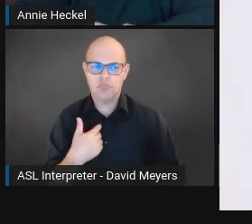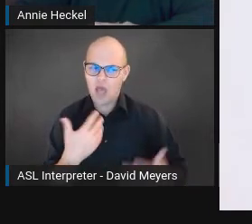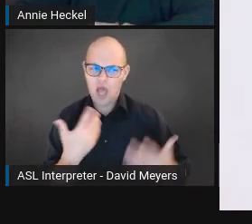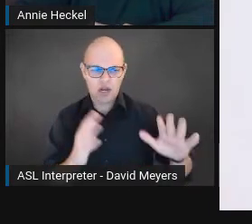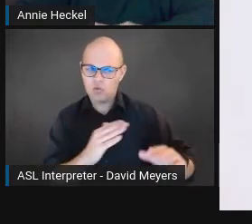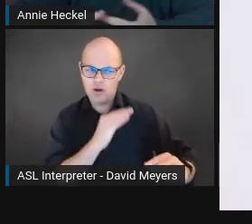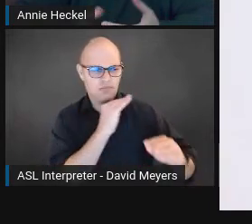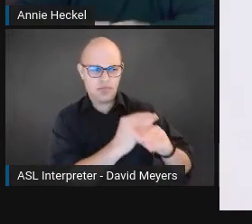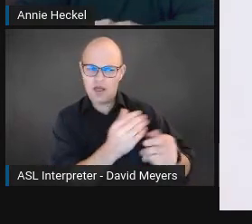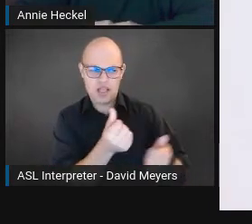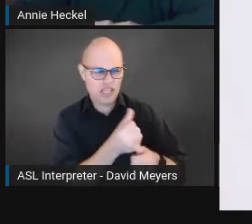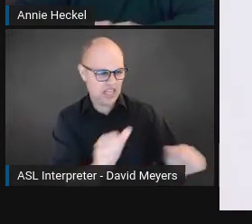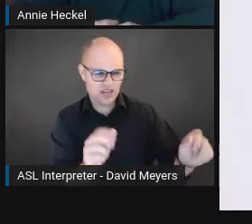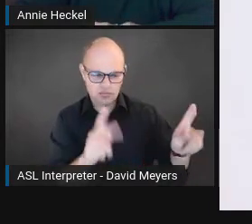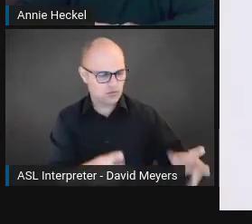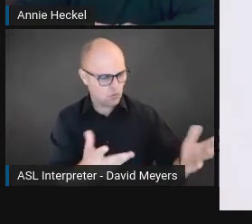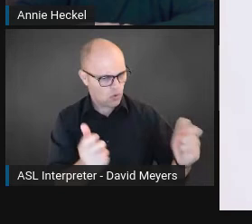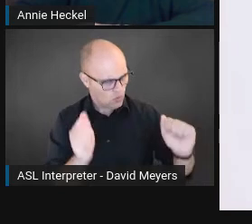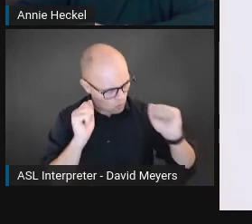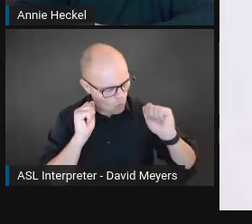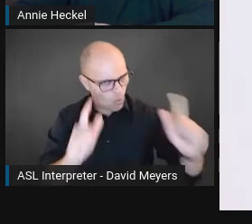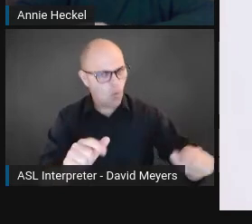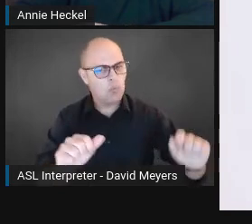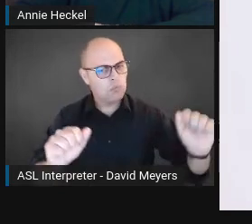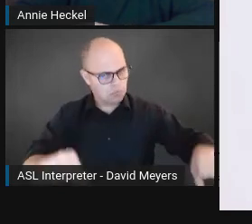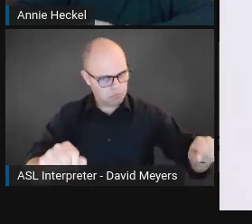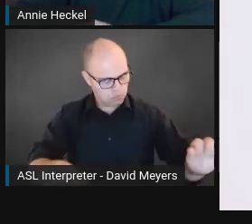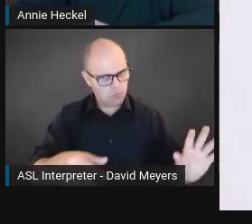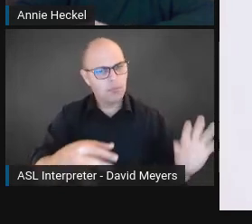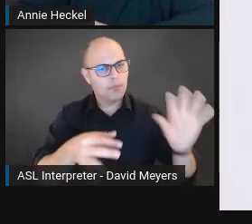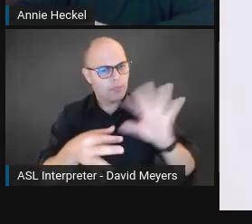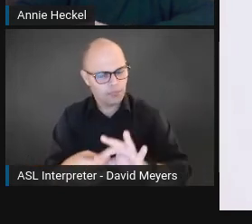because why would you want to block anybody?